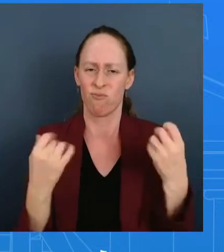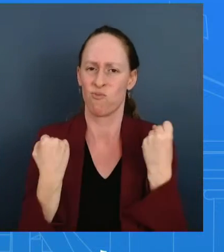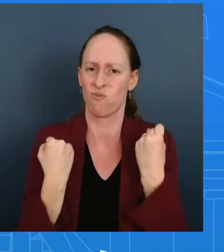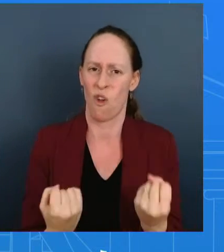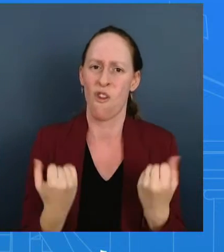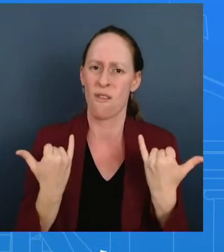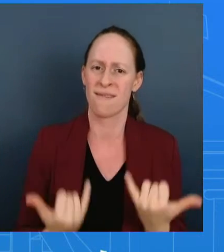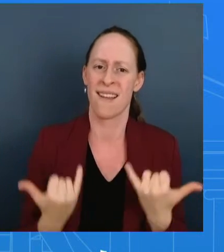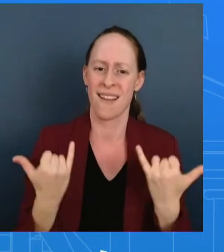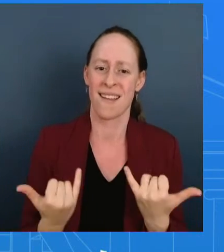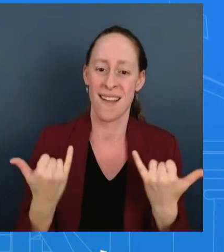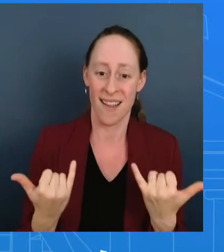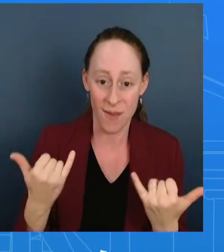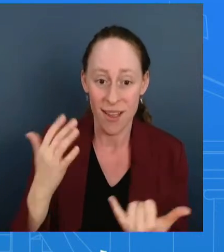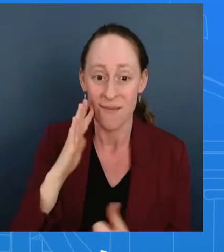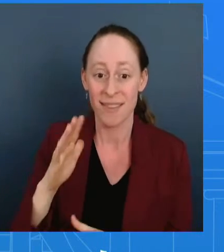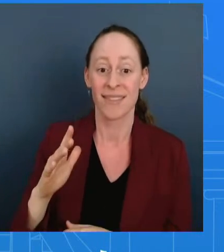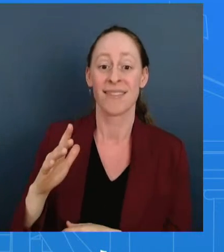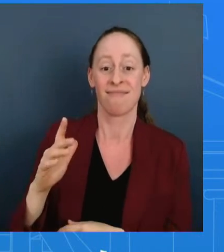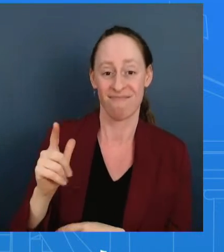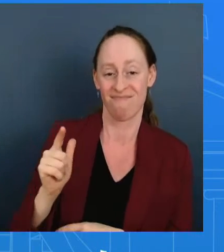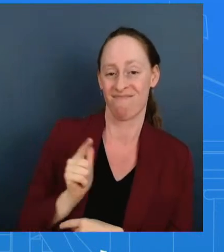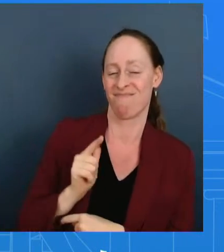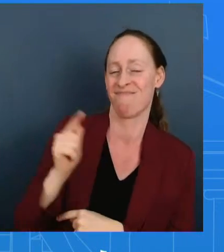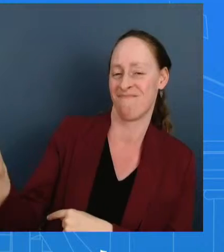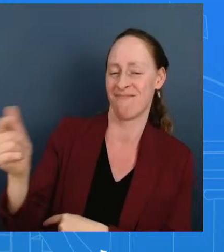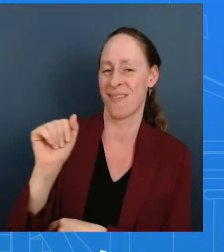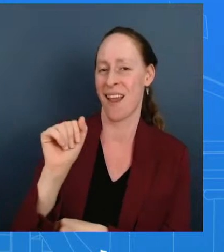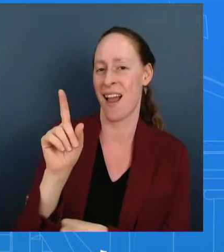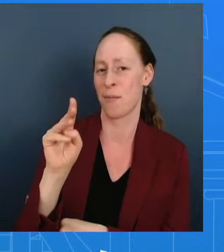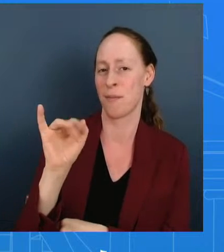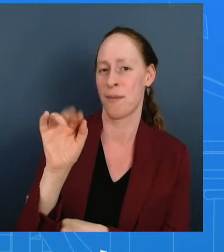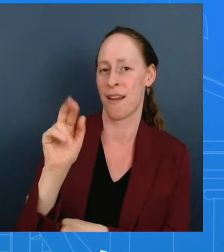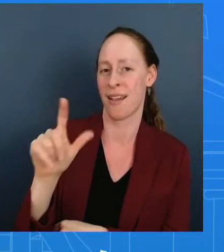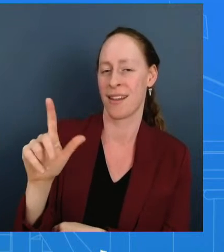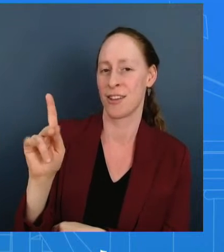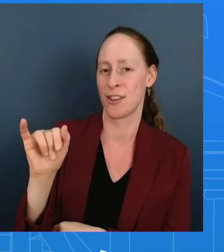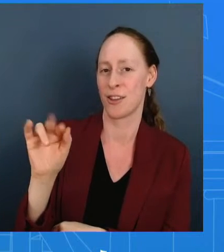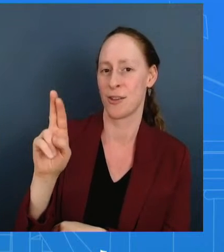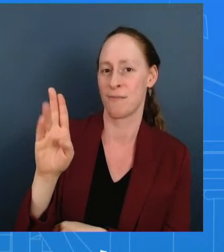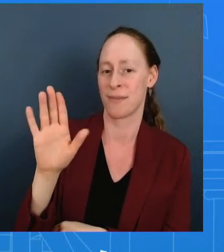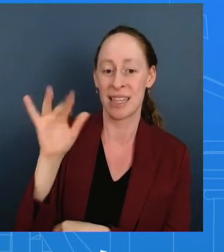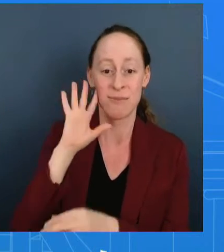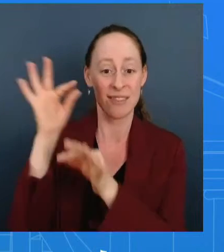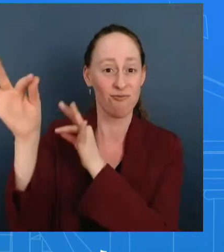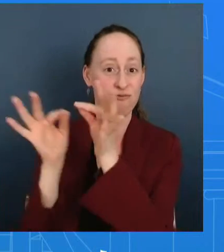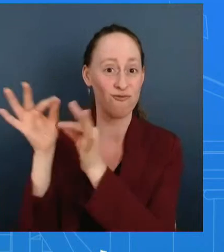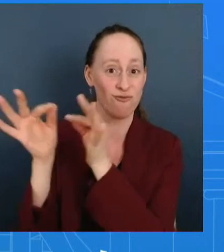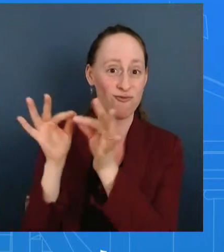is here to take your questions on that. Mr. Kirby: Thanks, Karine. Appreciate it. I, too, have a few things to get through,